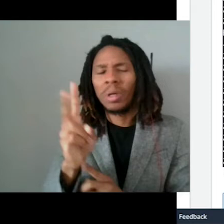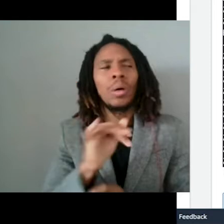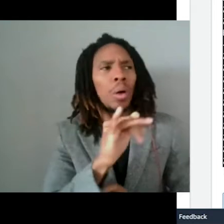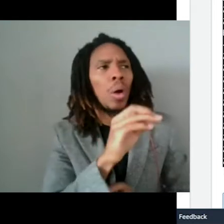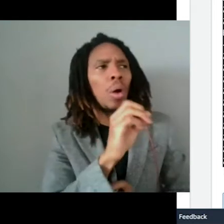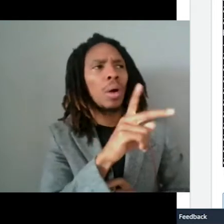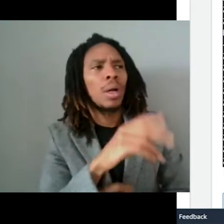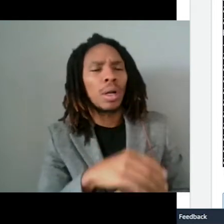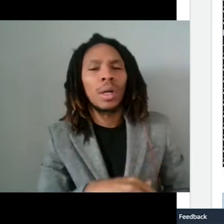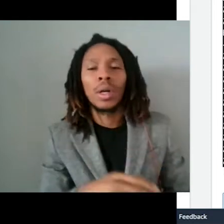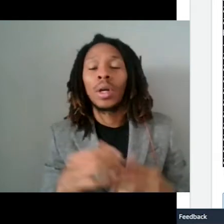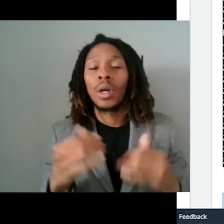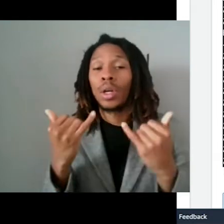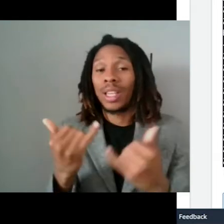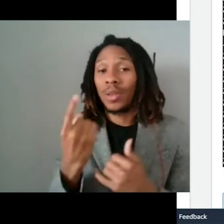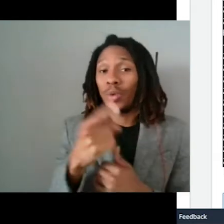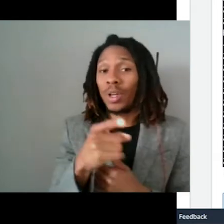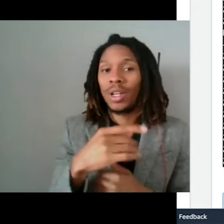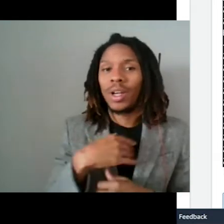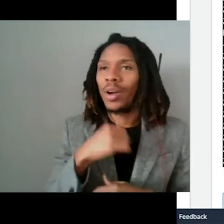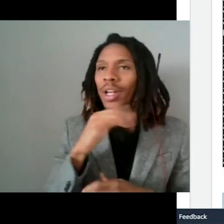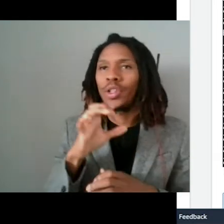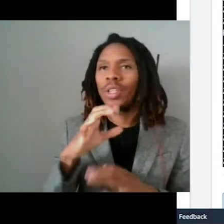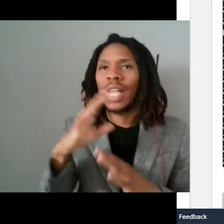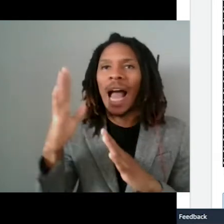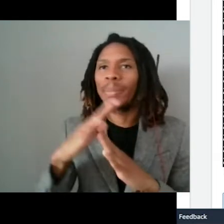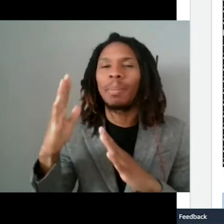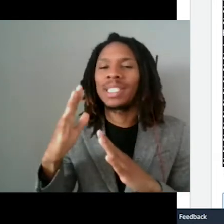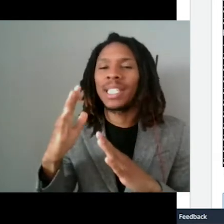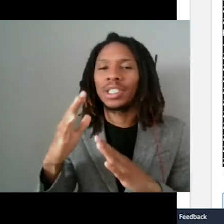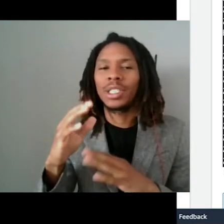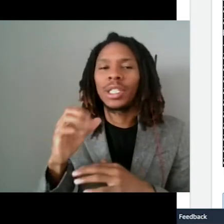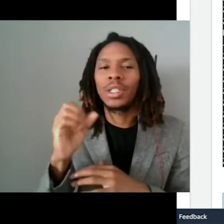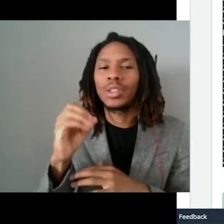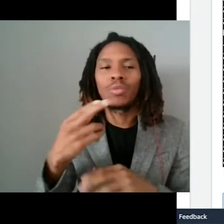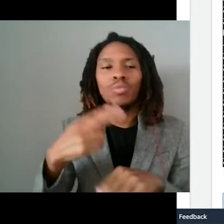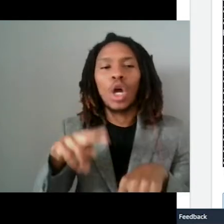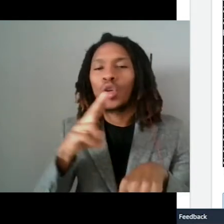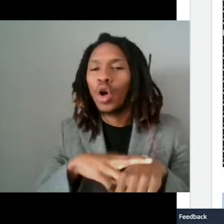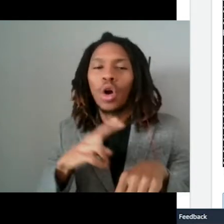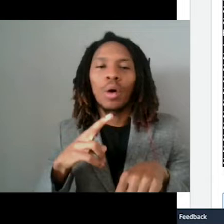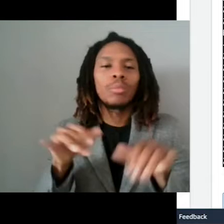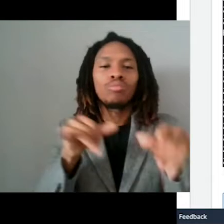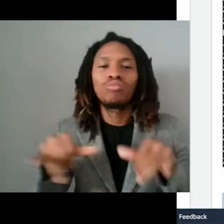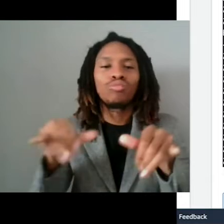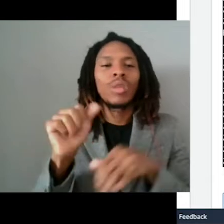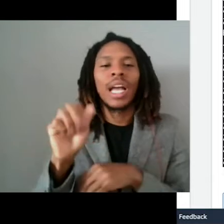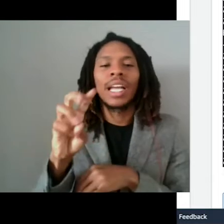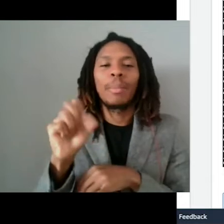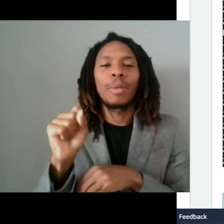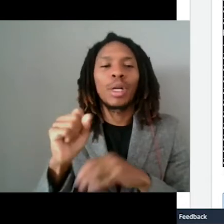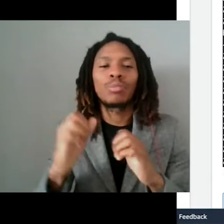So this is one where we didn't do the optimization. So just a normal standard AWS launch took about two minutes.